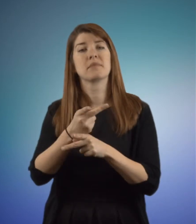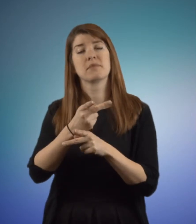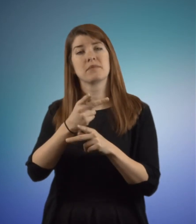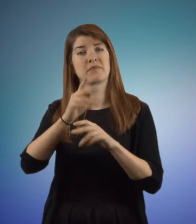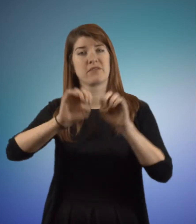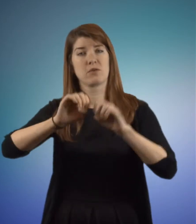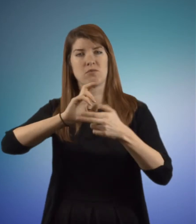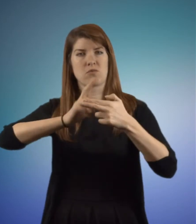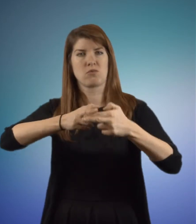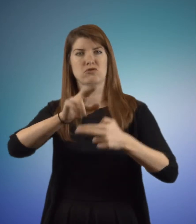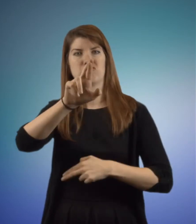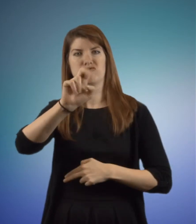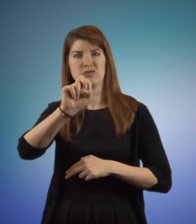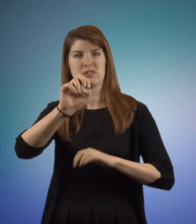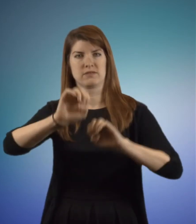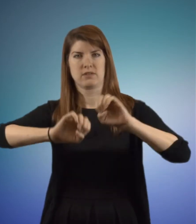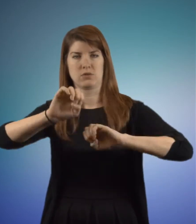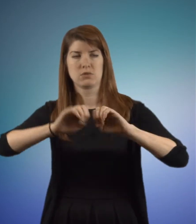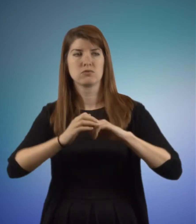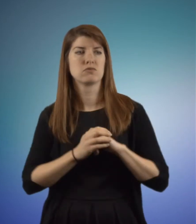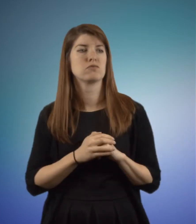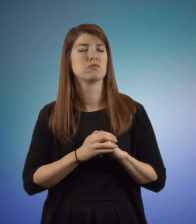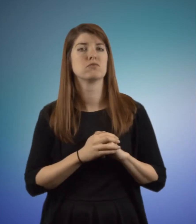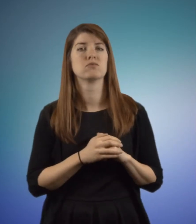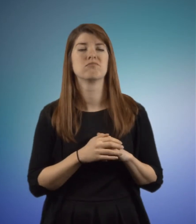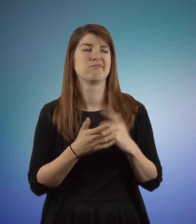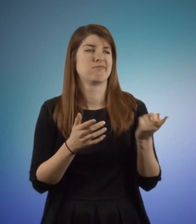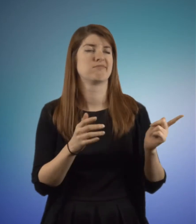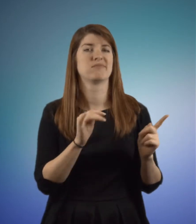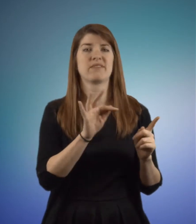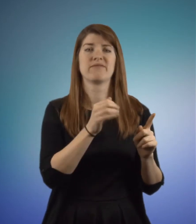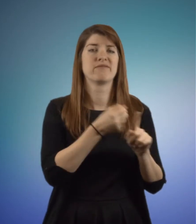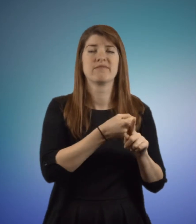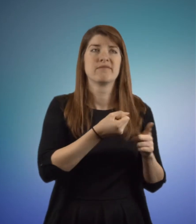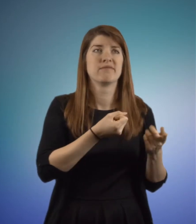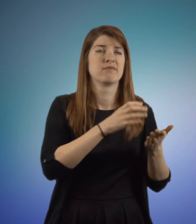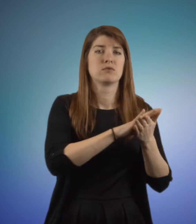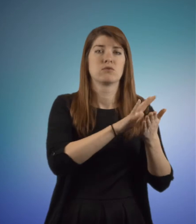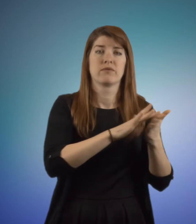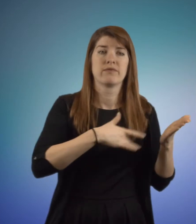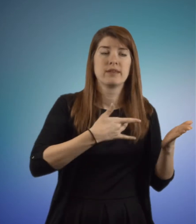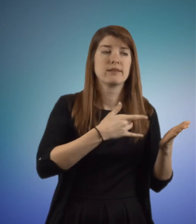So, anytime the school feels like the performance or education or the related services